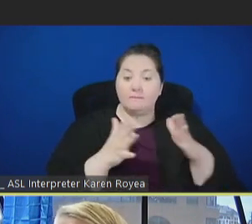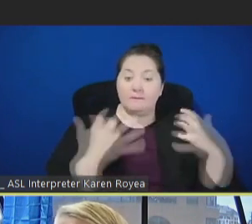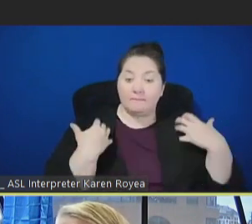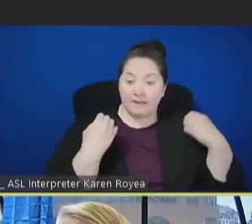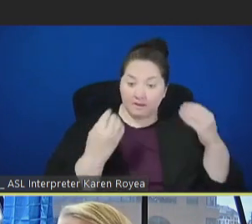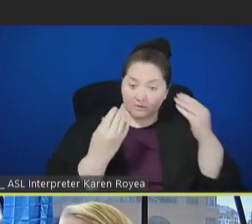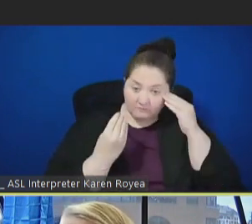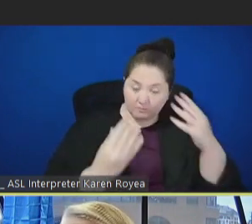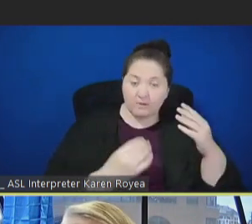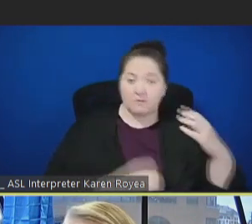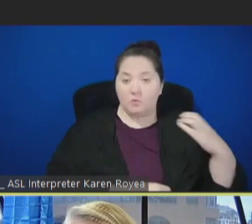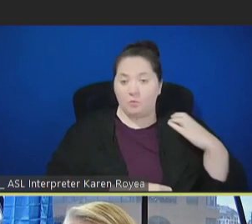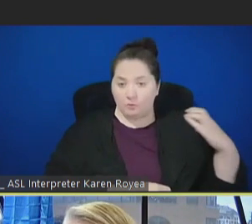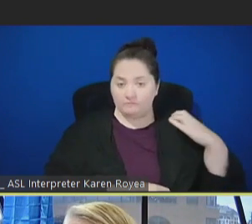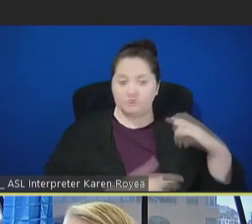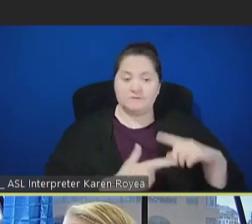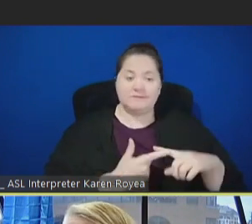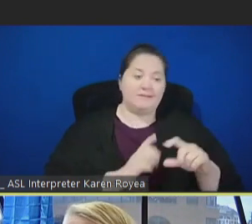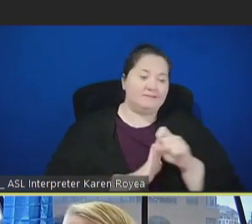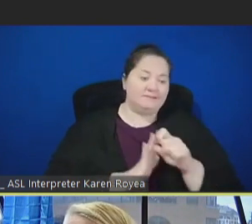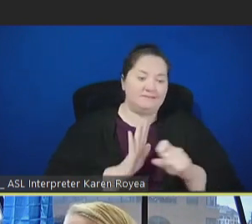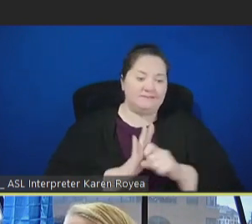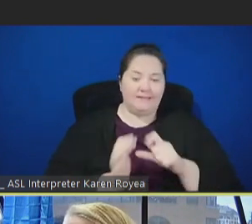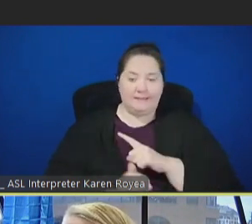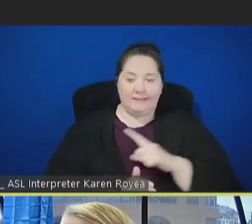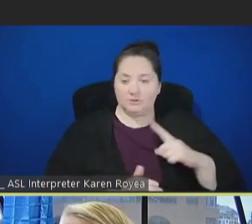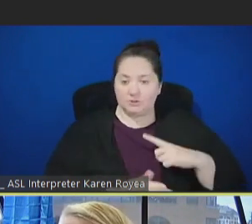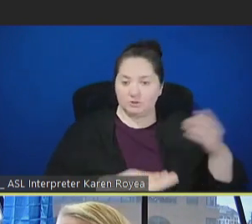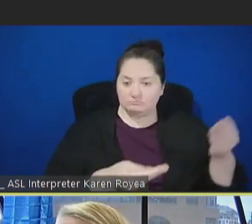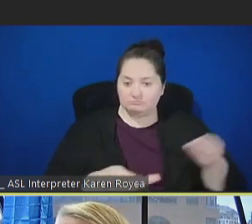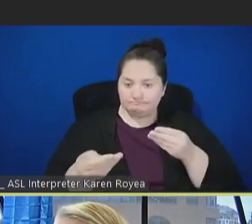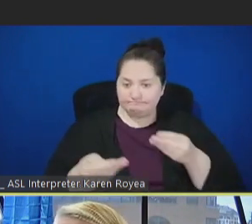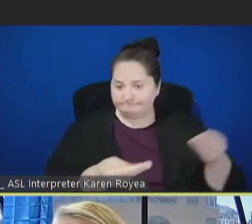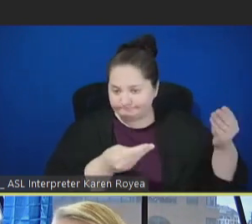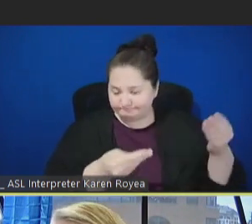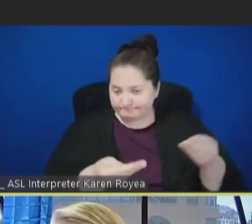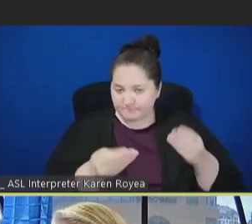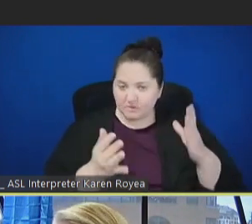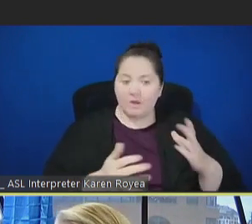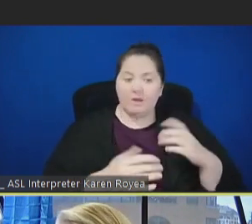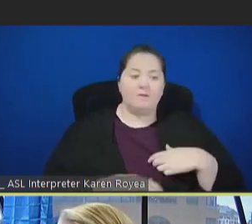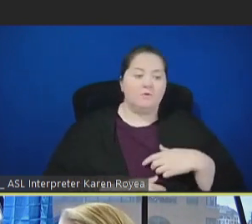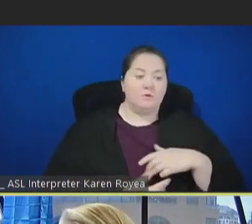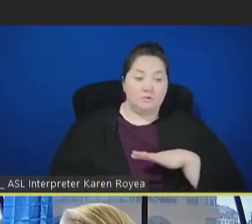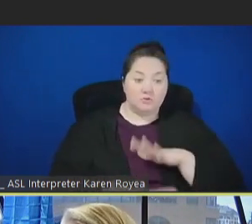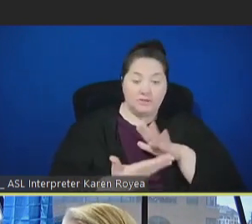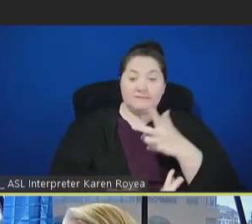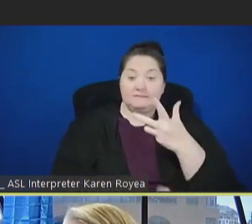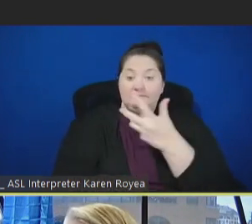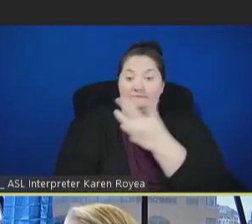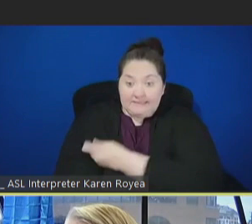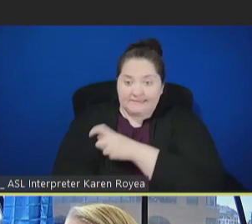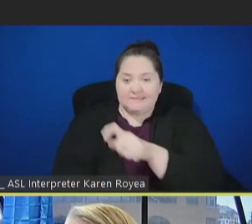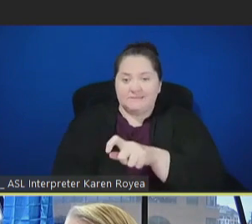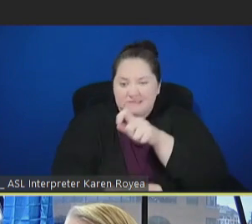officers and state legislative liaisons to address vaccine-specific legislation.